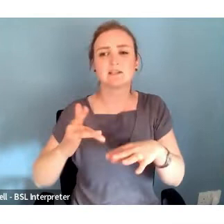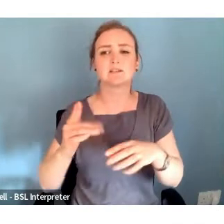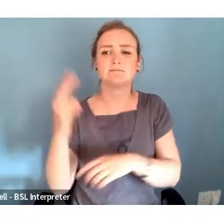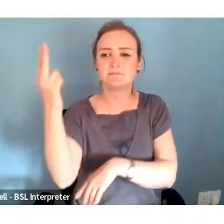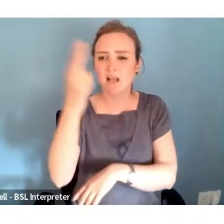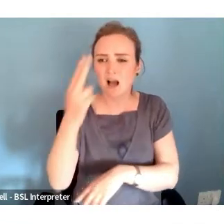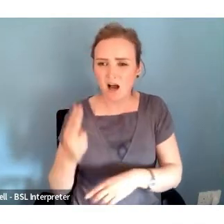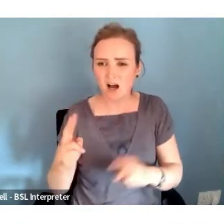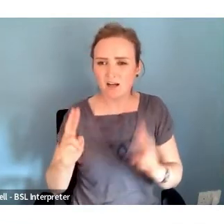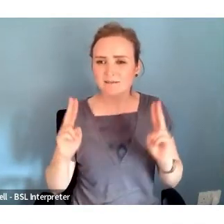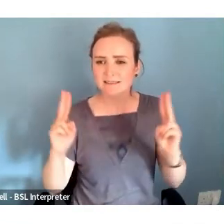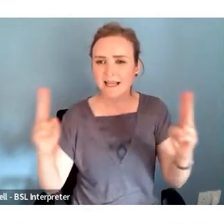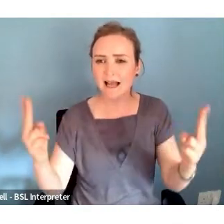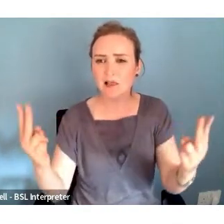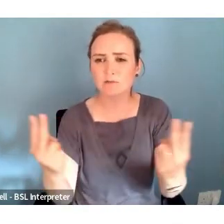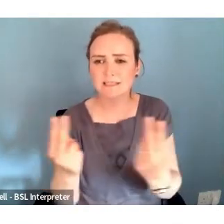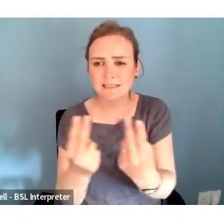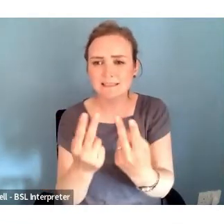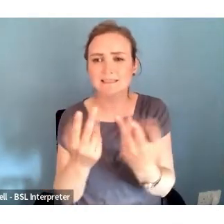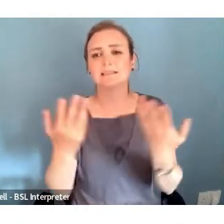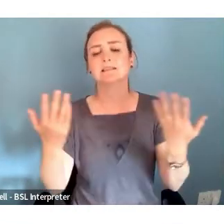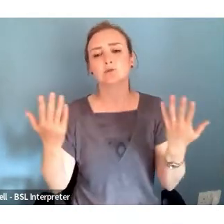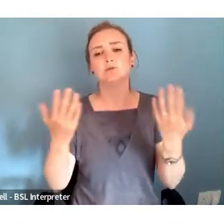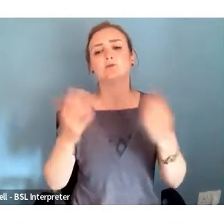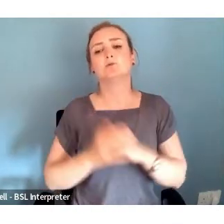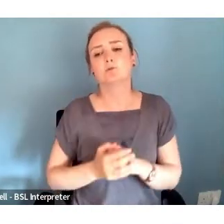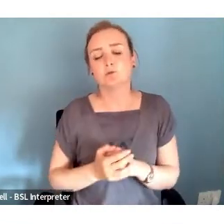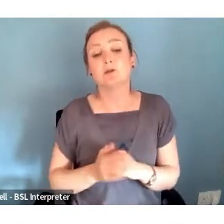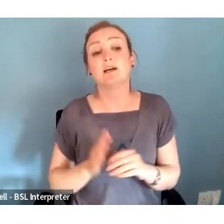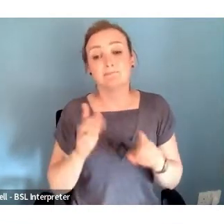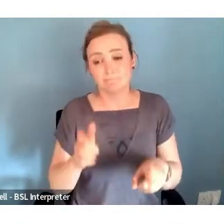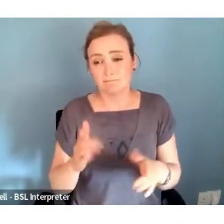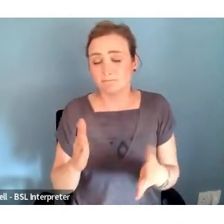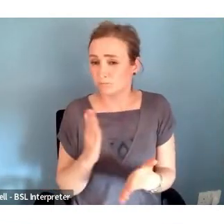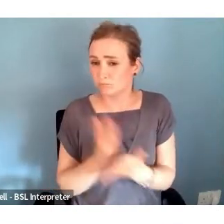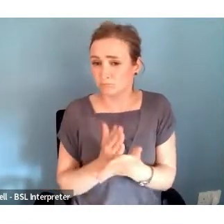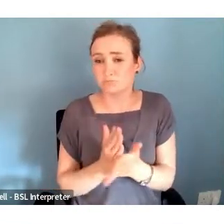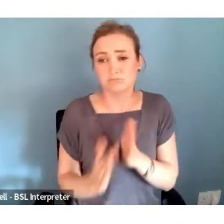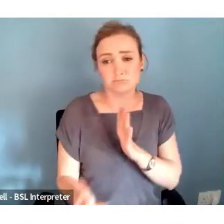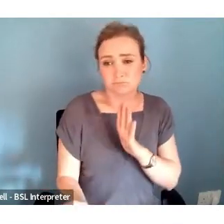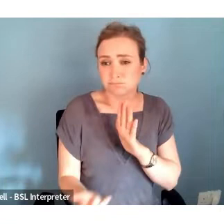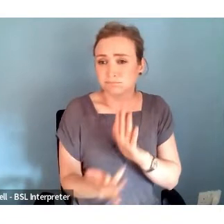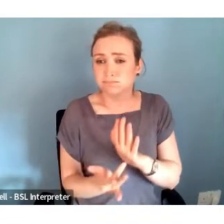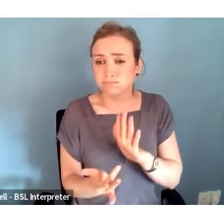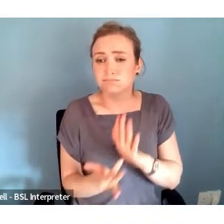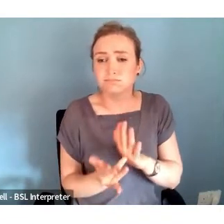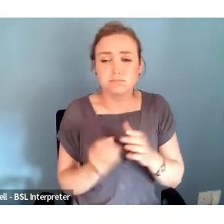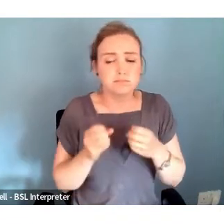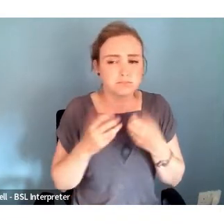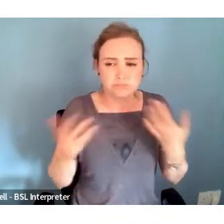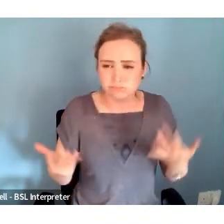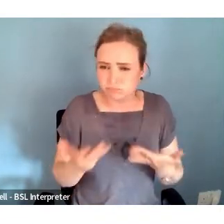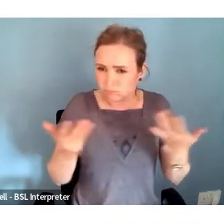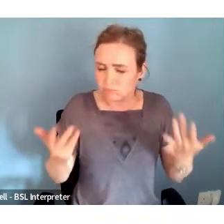. But actually, it is something we really promote , we have flexibility working hours, we have different working